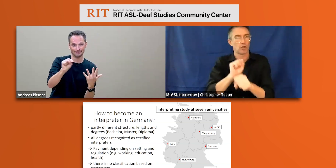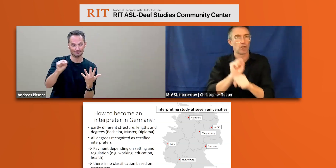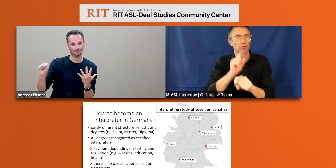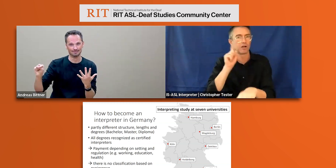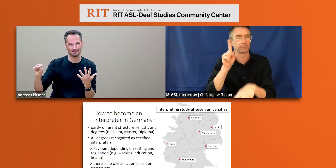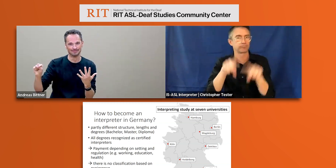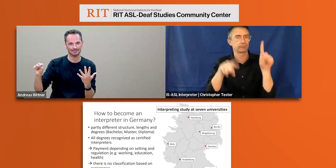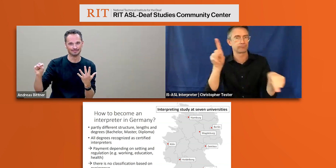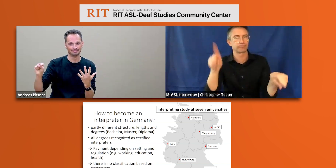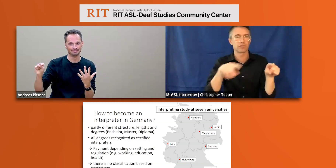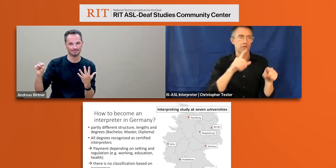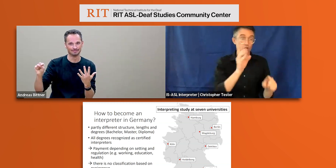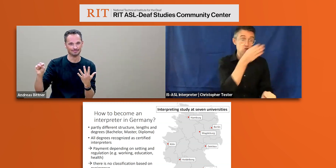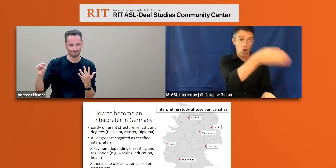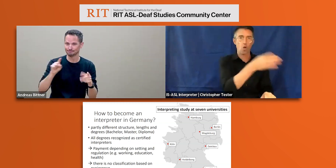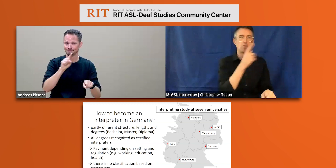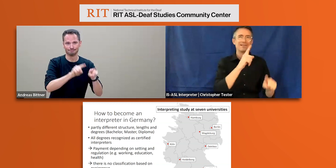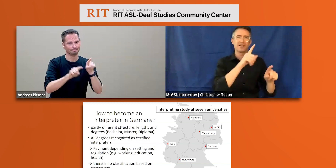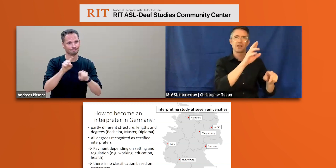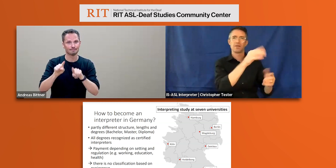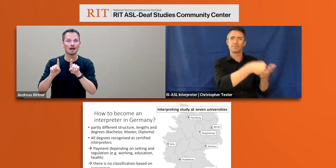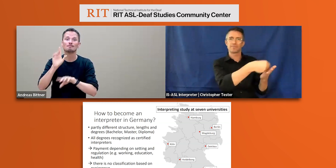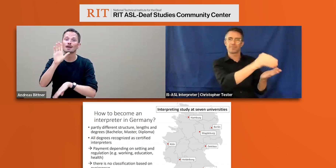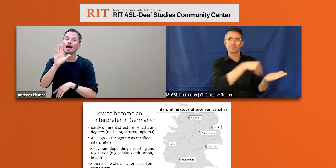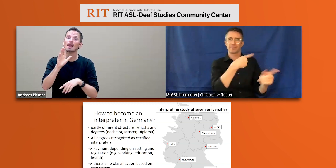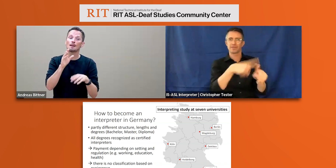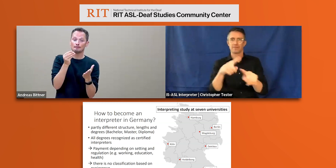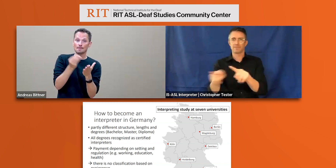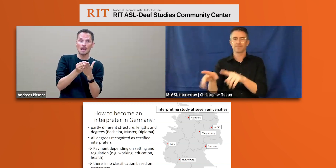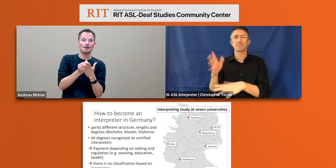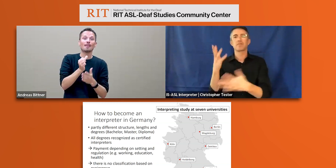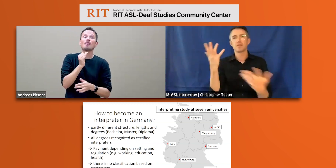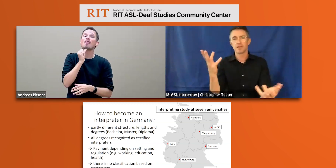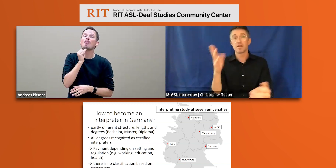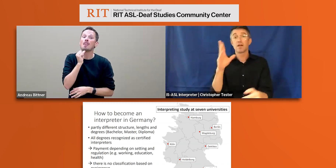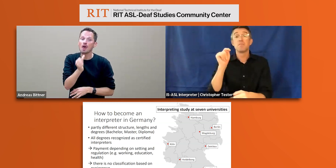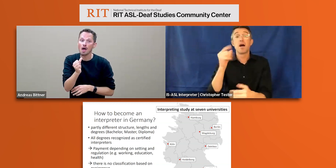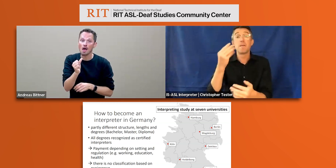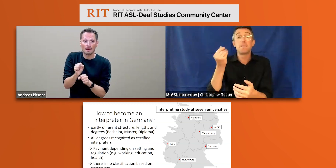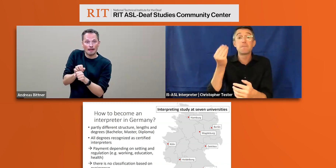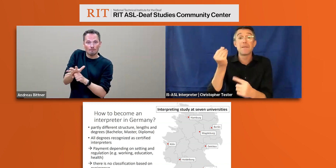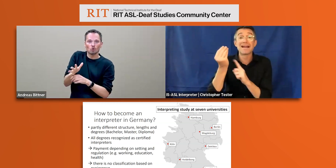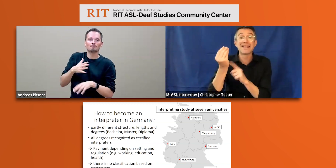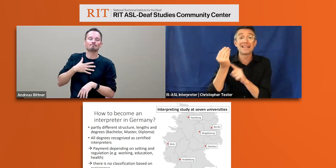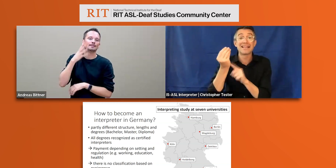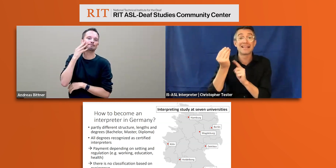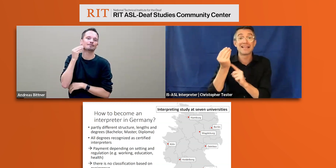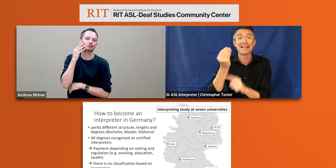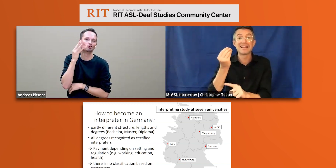Um... The amount of money an interpreter earns depends on the setting in which they work.